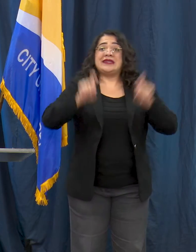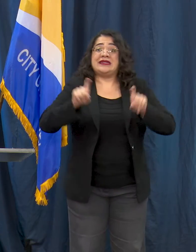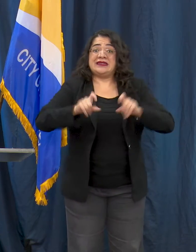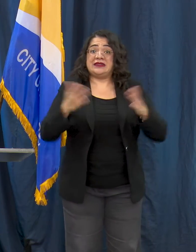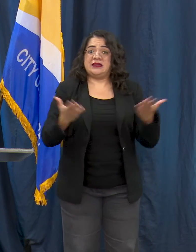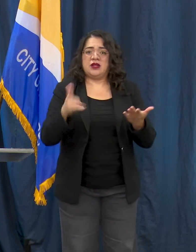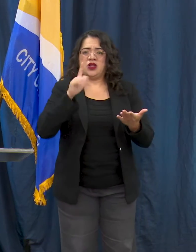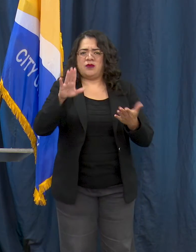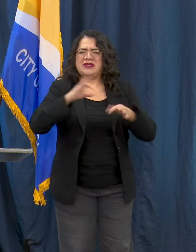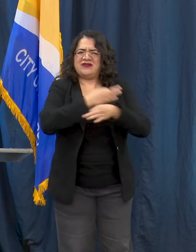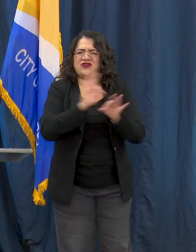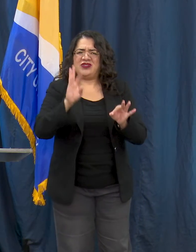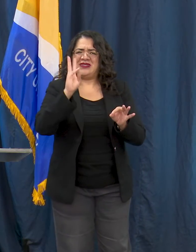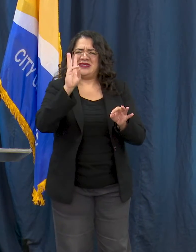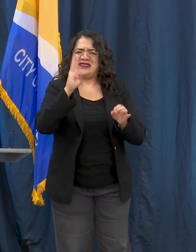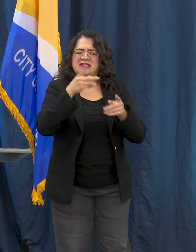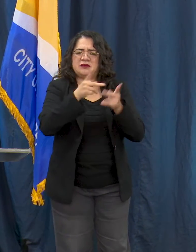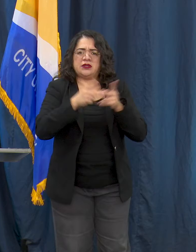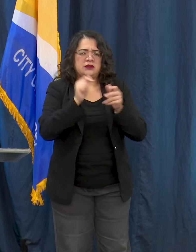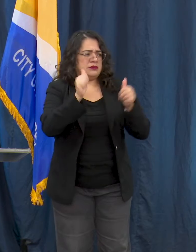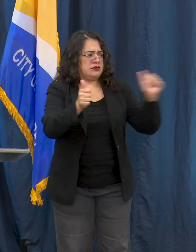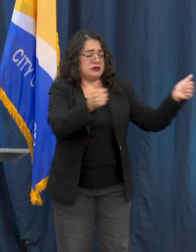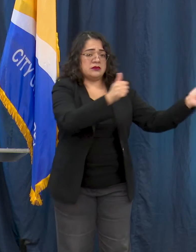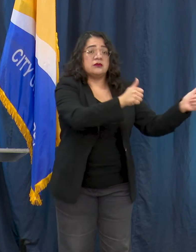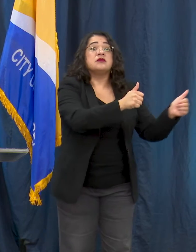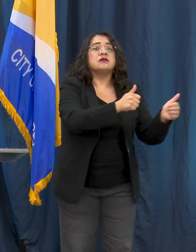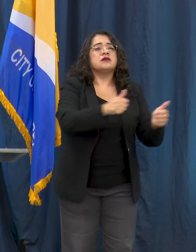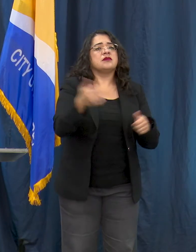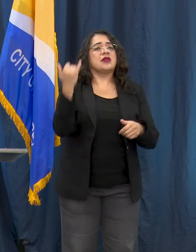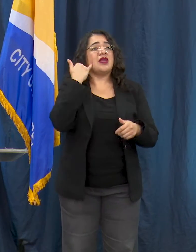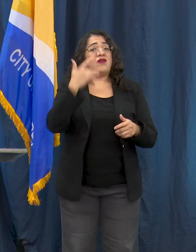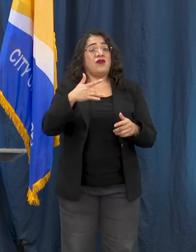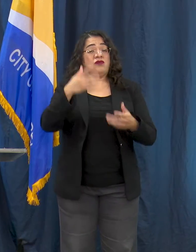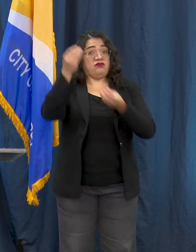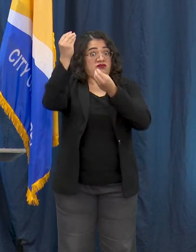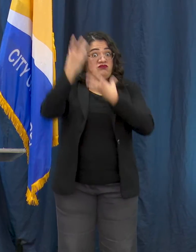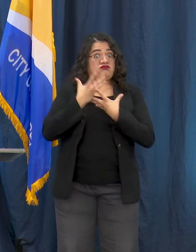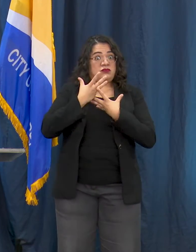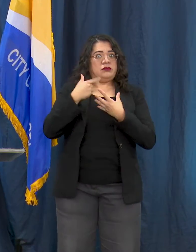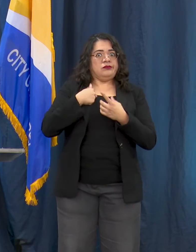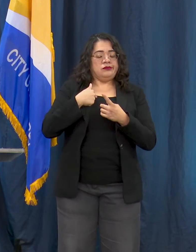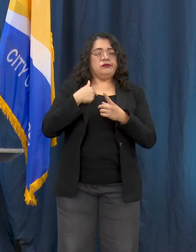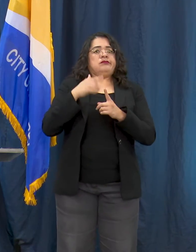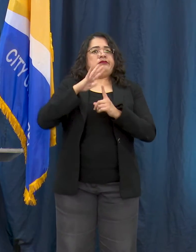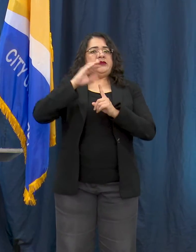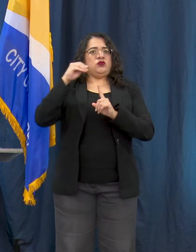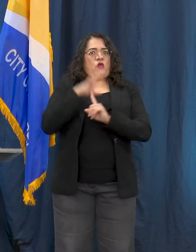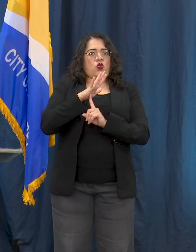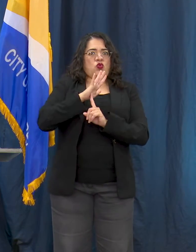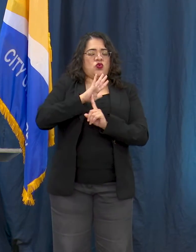If you have been in close contact with someone with COVID-19, you should stay home and self quarantine for 14 days starting